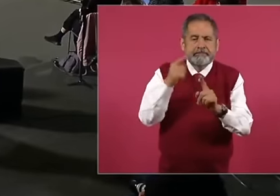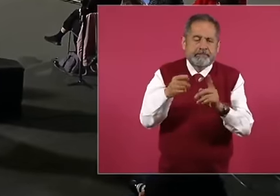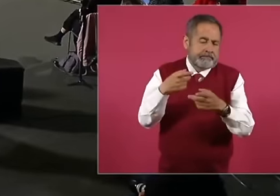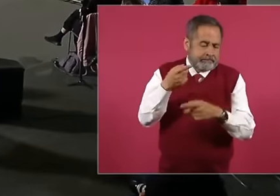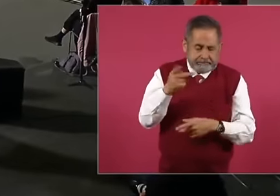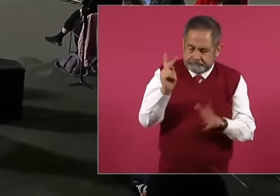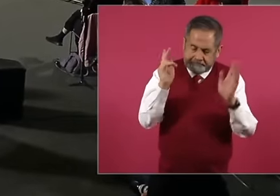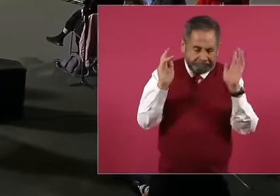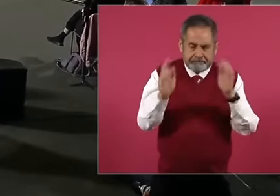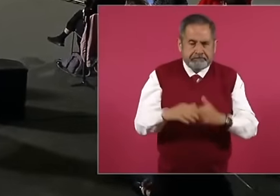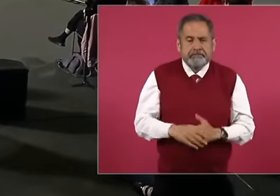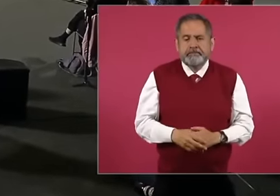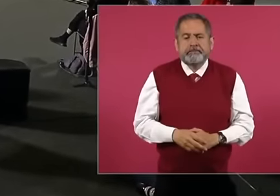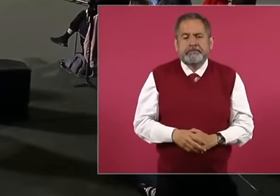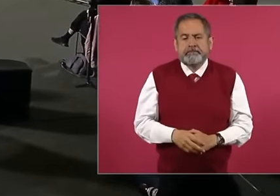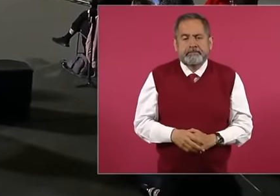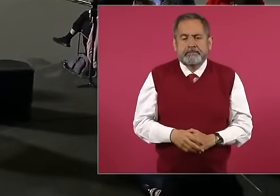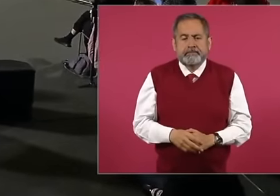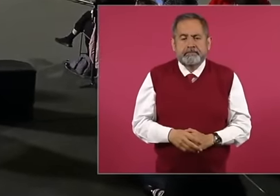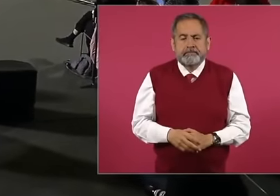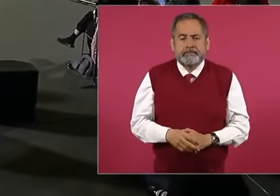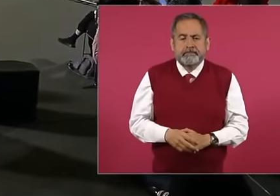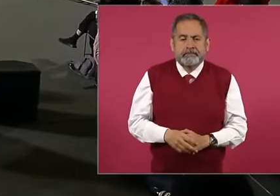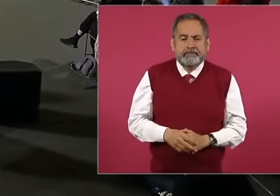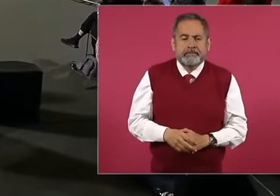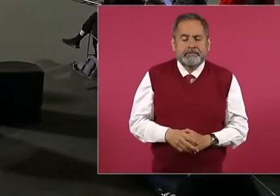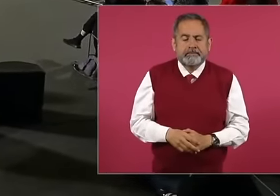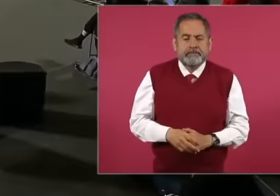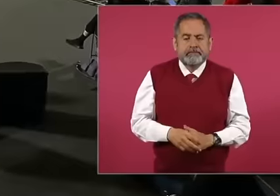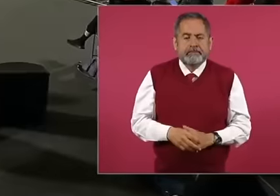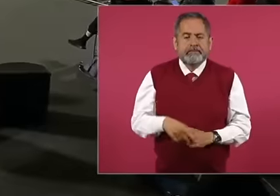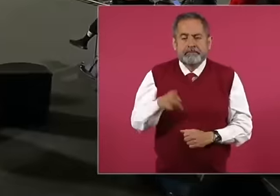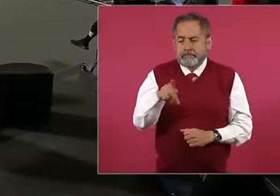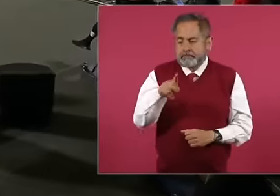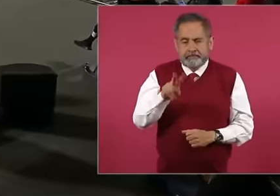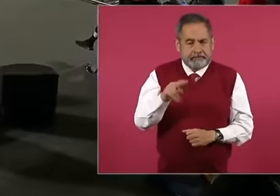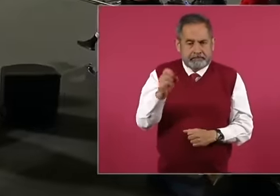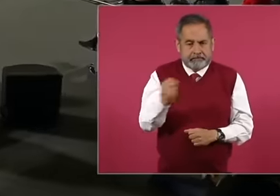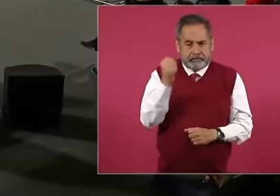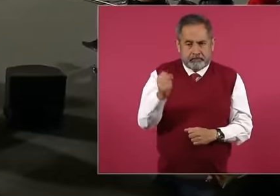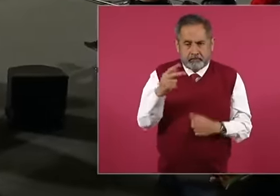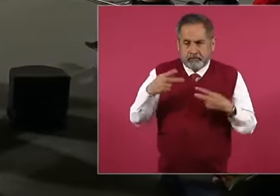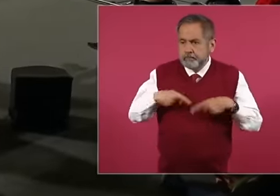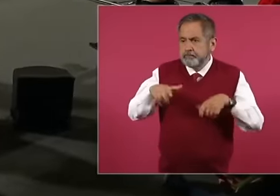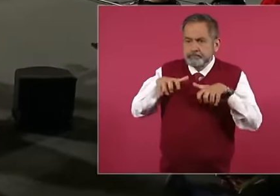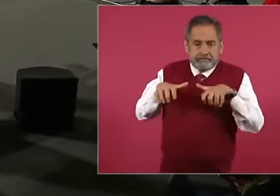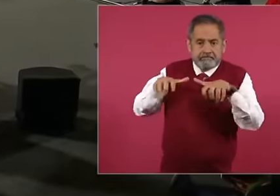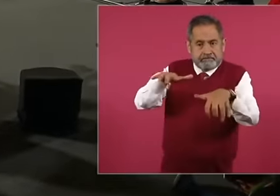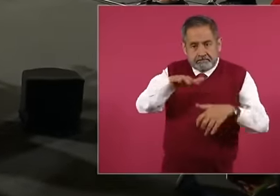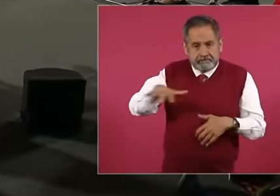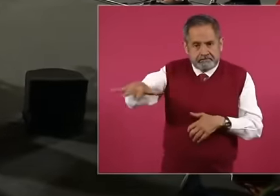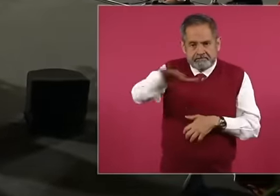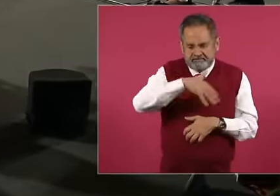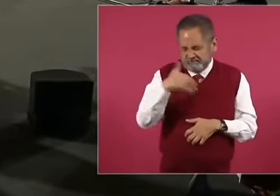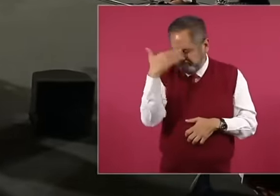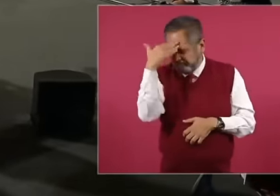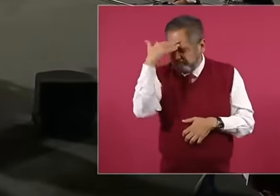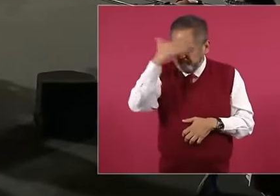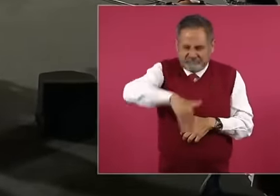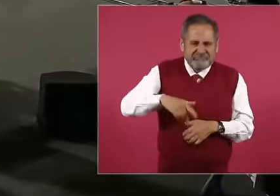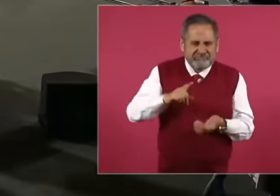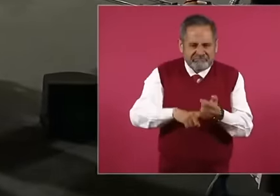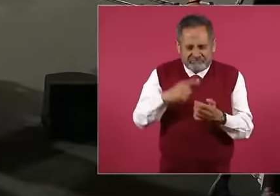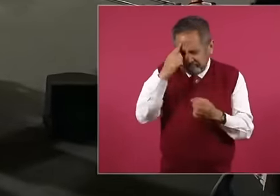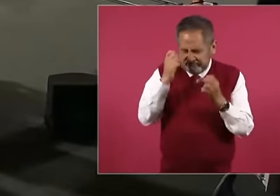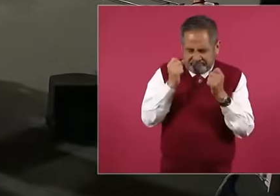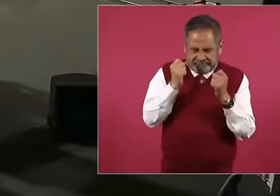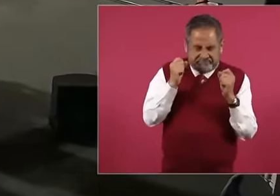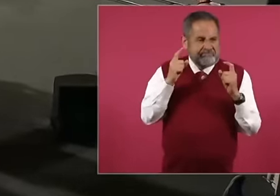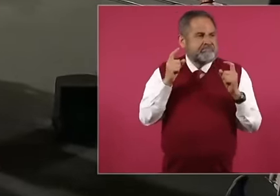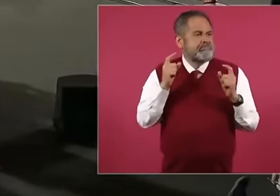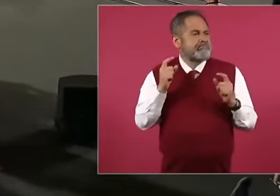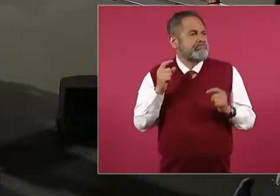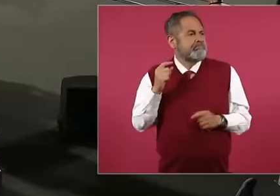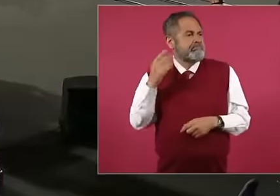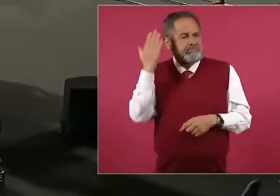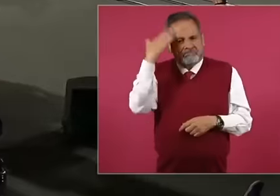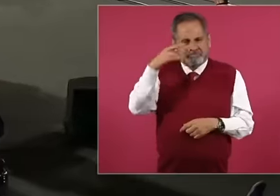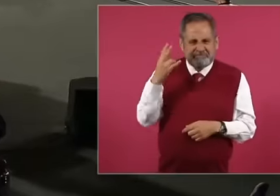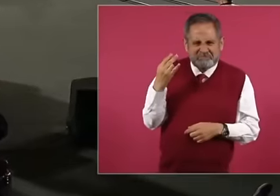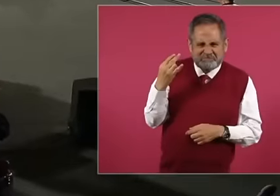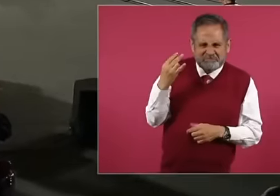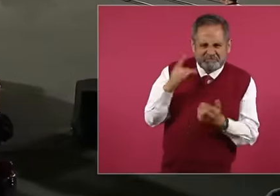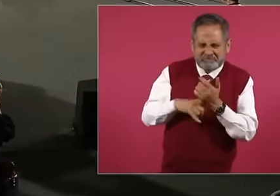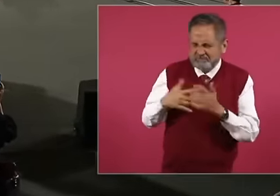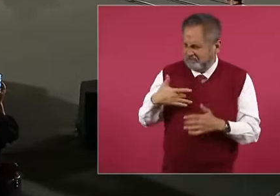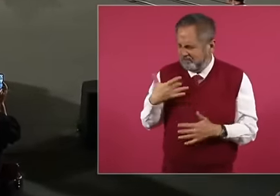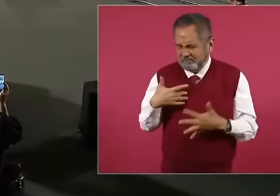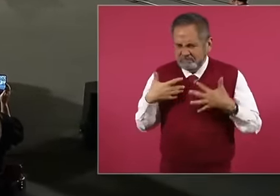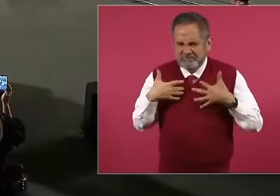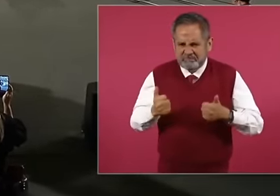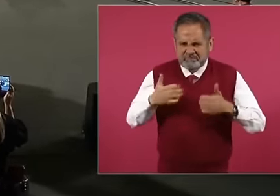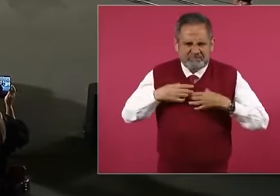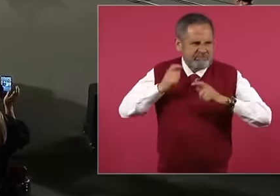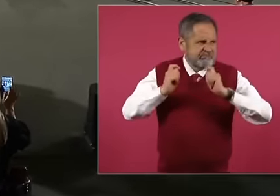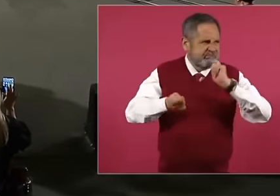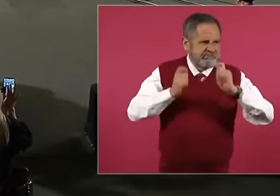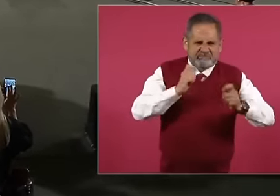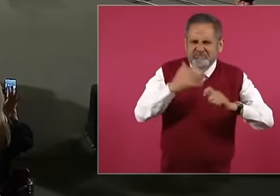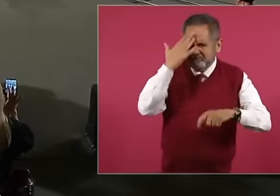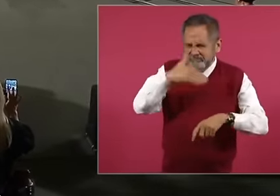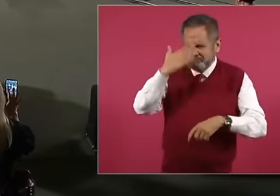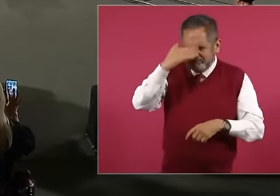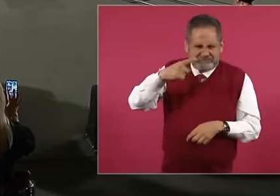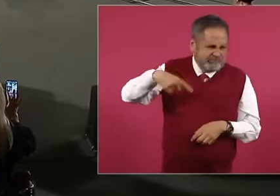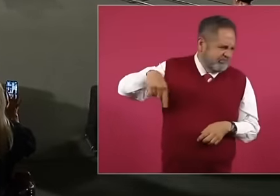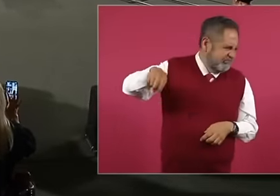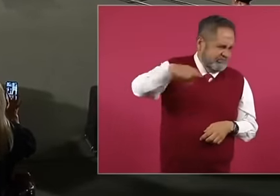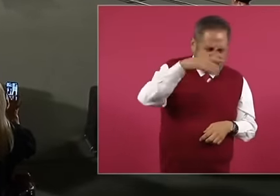uh fortunately the people are already very I wake up very conscious and hey,